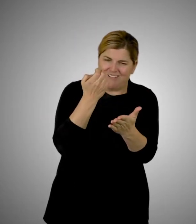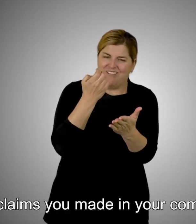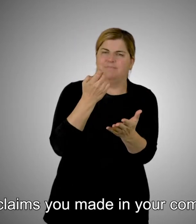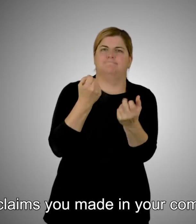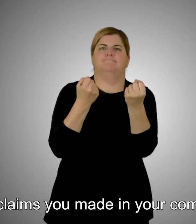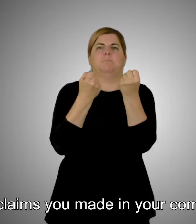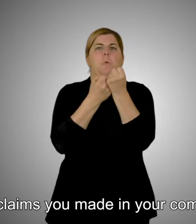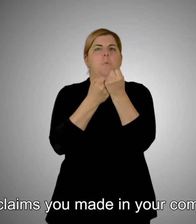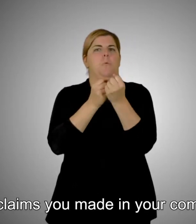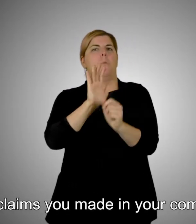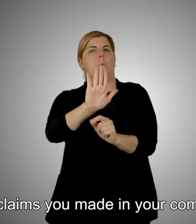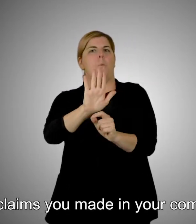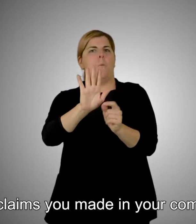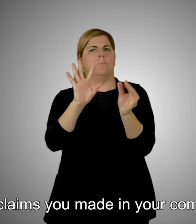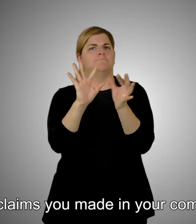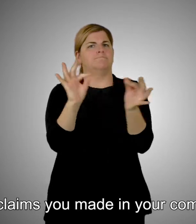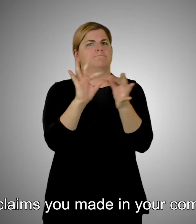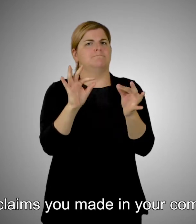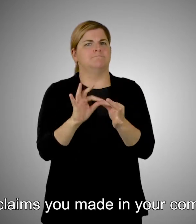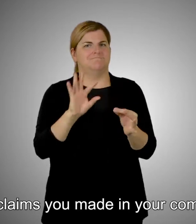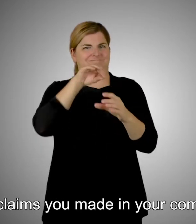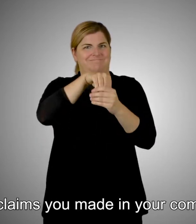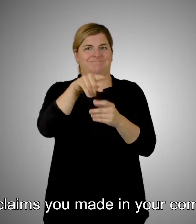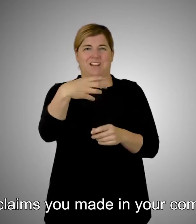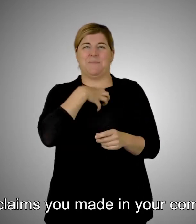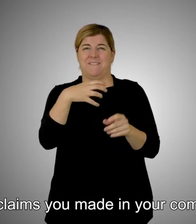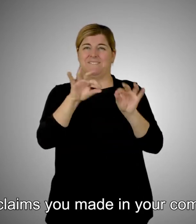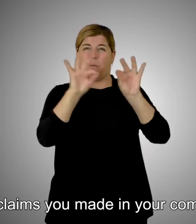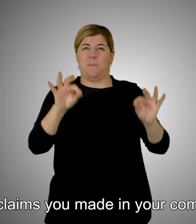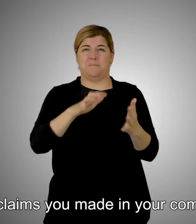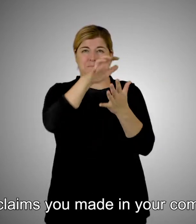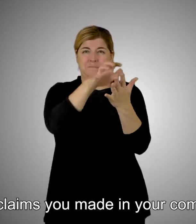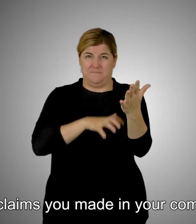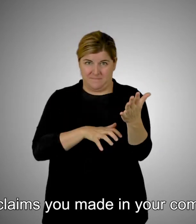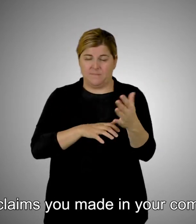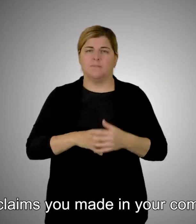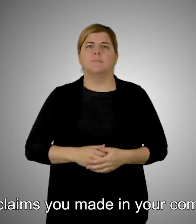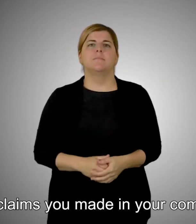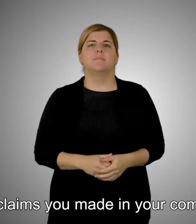the claims you made in your complaint form.